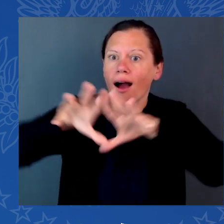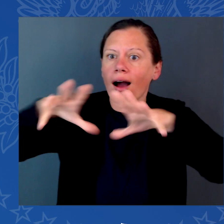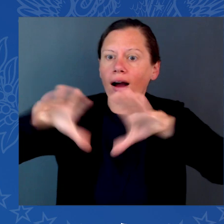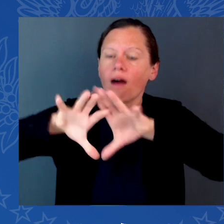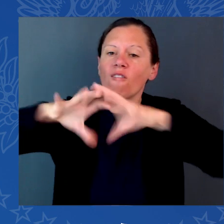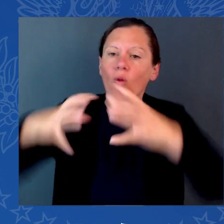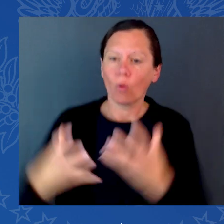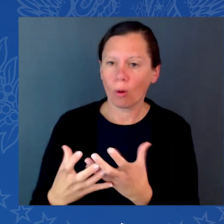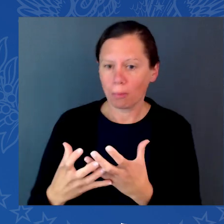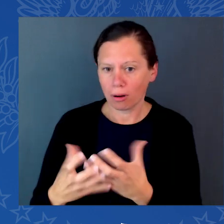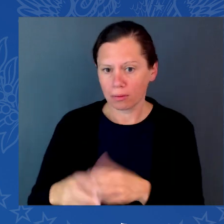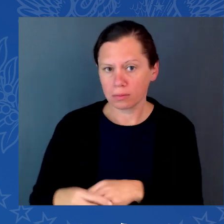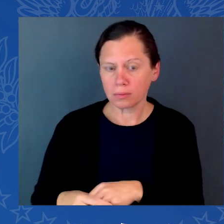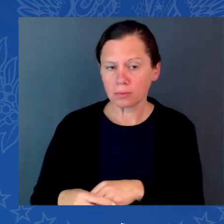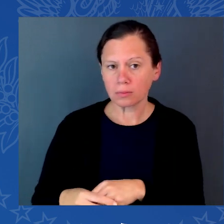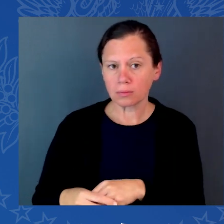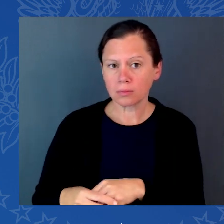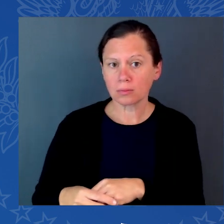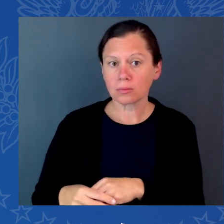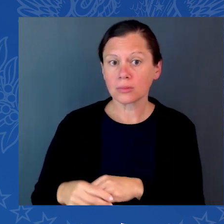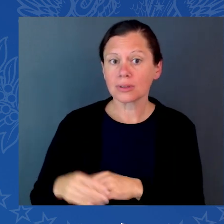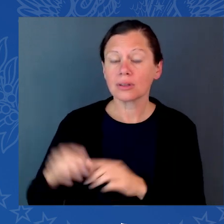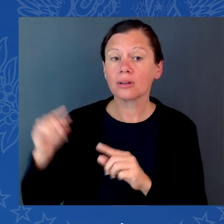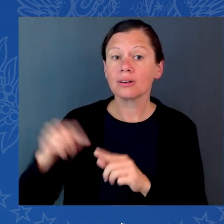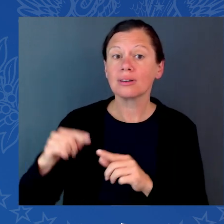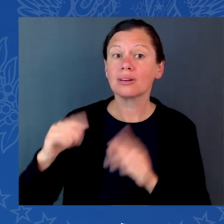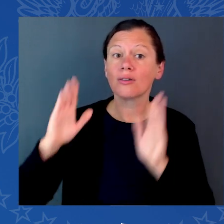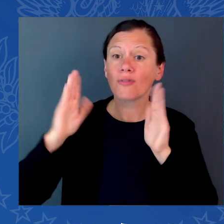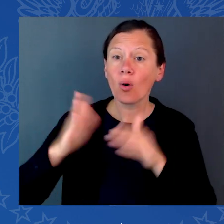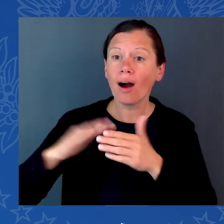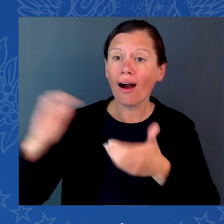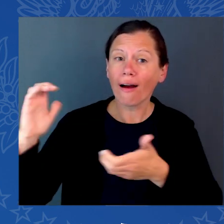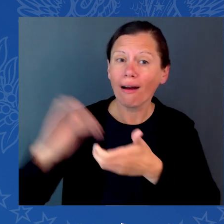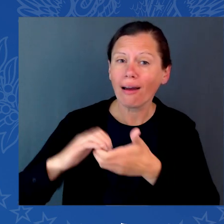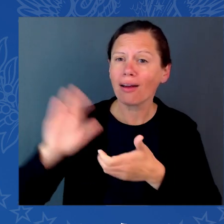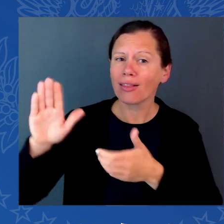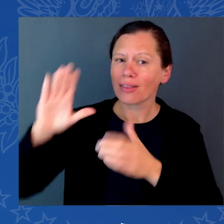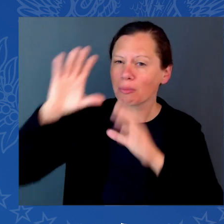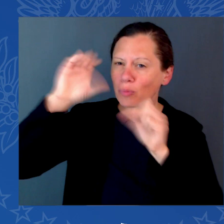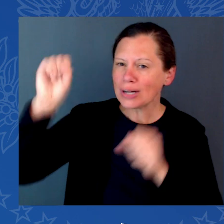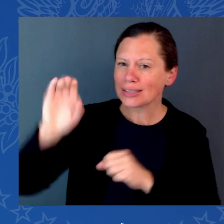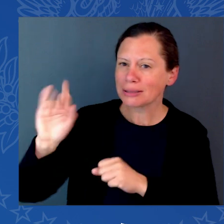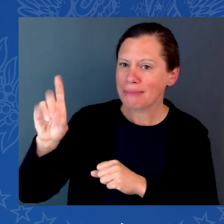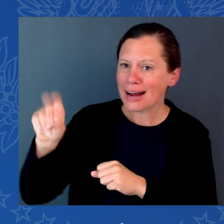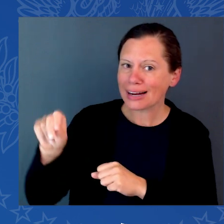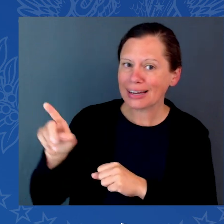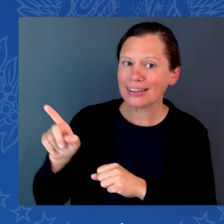bin Salman, His Royal Highness President